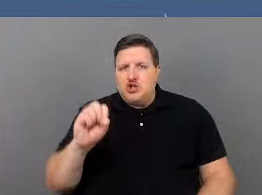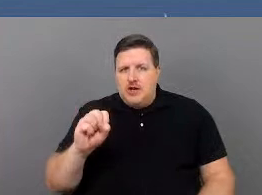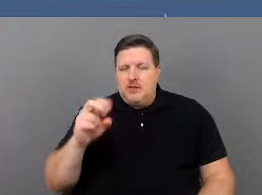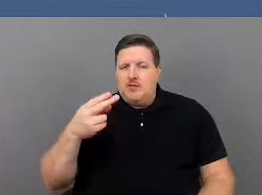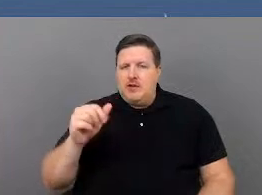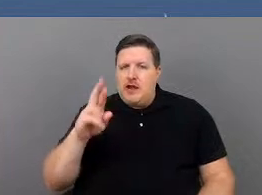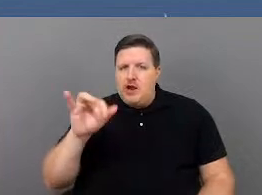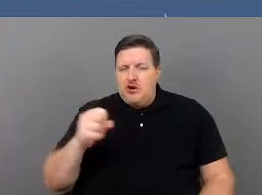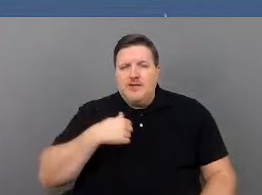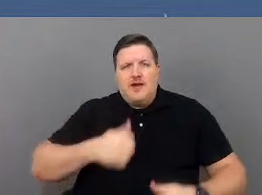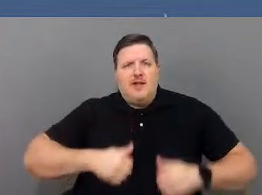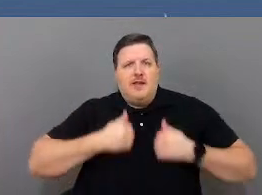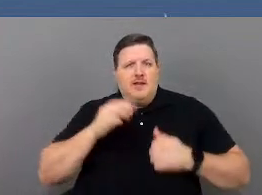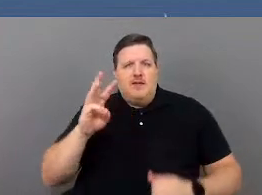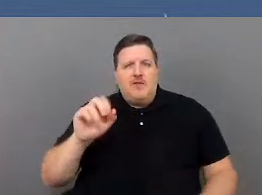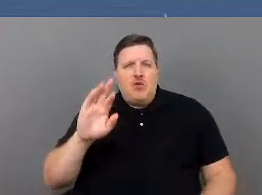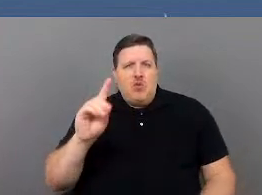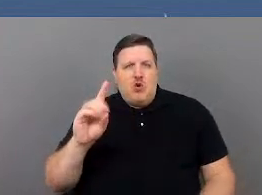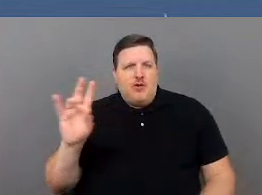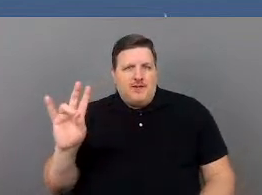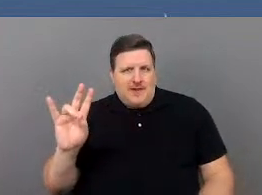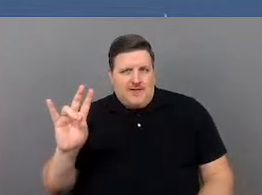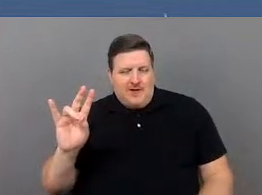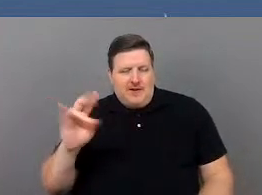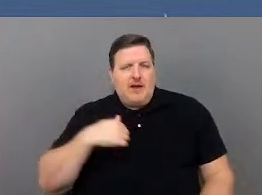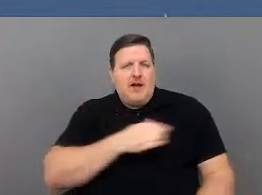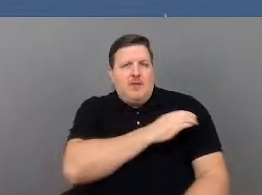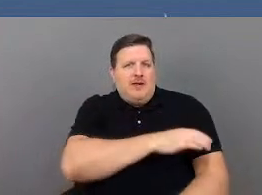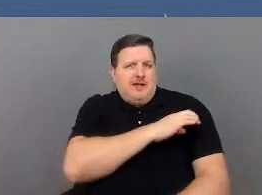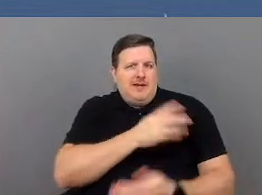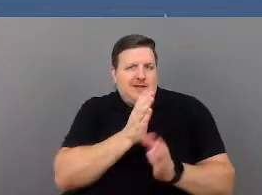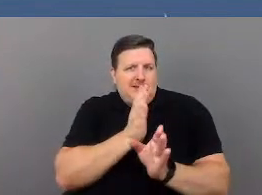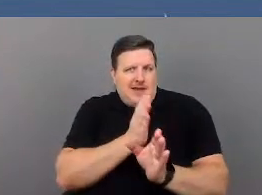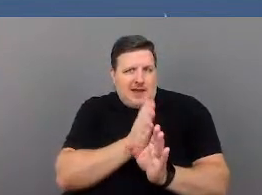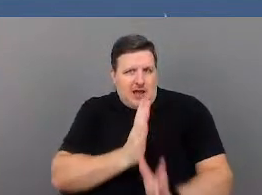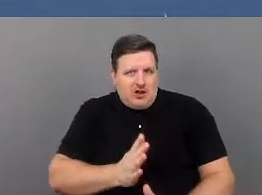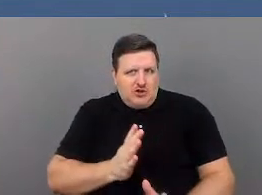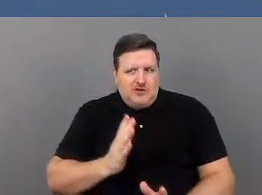I'M A CLINICAL PSYCHOLOGIST OVER THE PAST 50 YEARS, I'VE SERVED THE TWIN CITIES IN PUBLIC SERVICE.